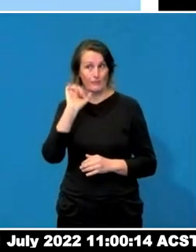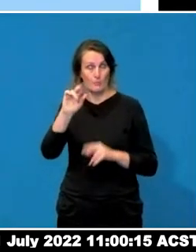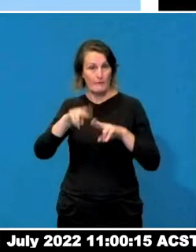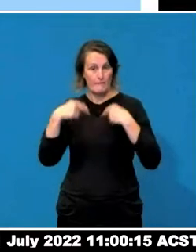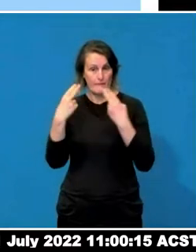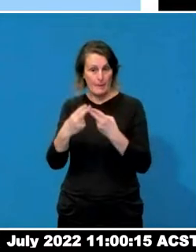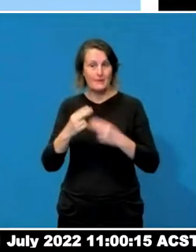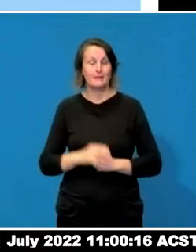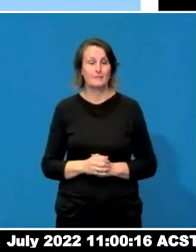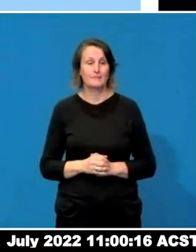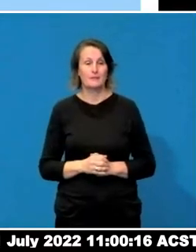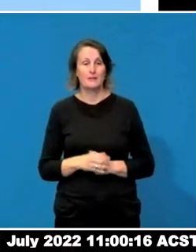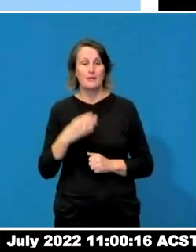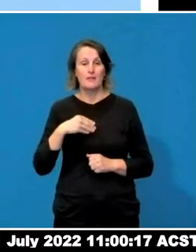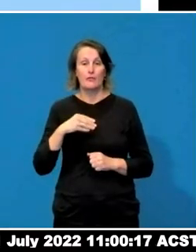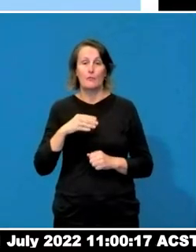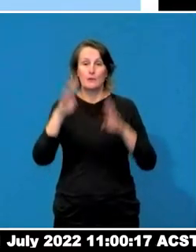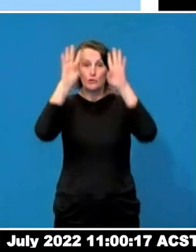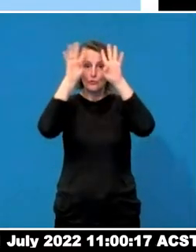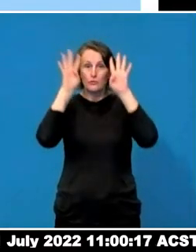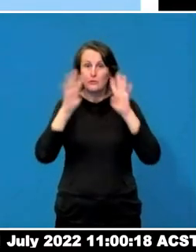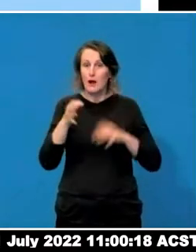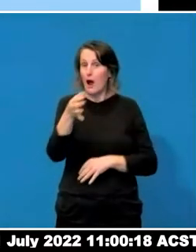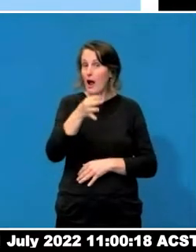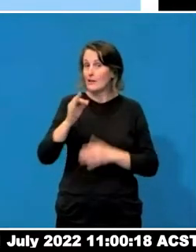Strait Islands community, and they will share their experience of their son and